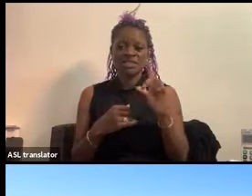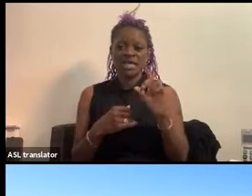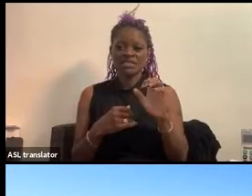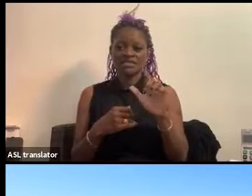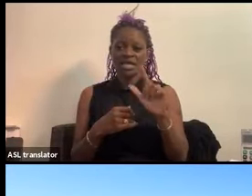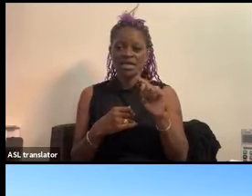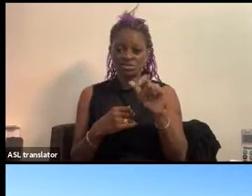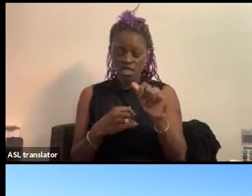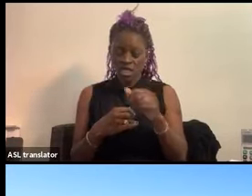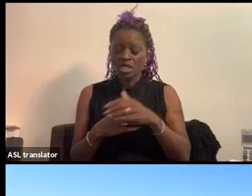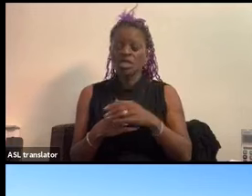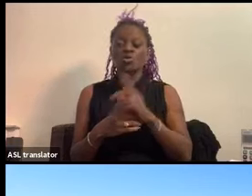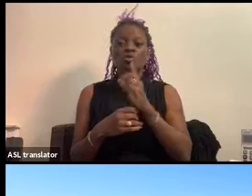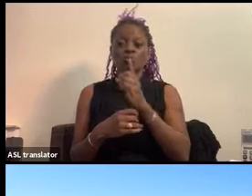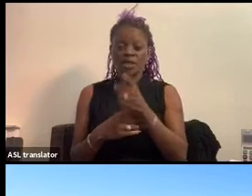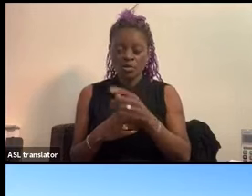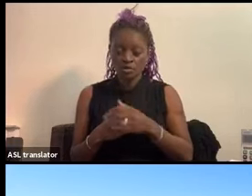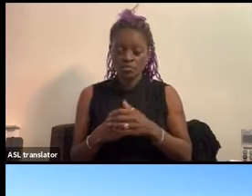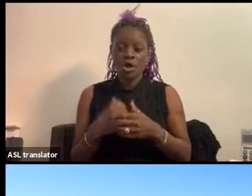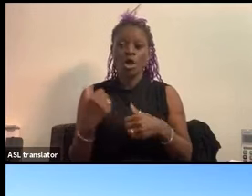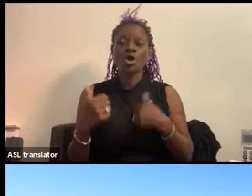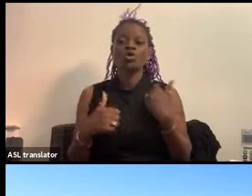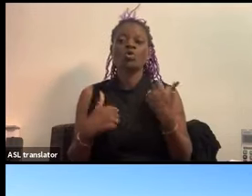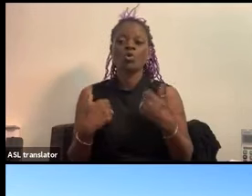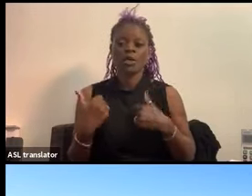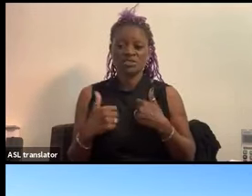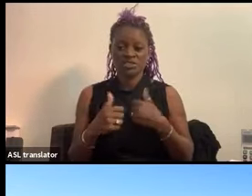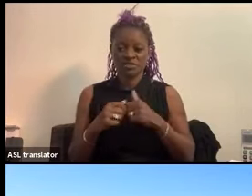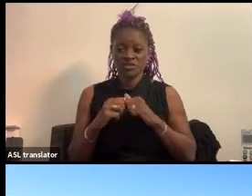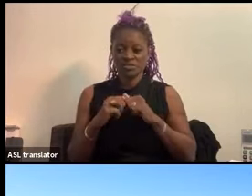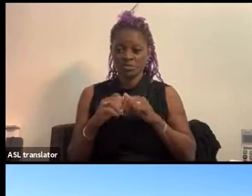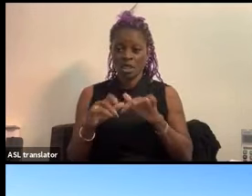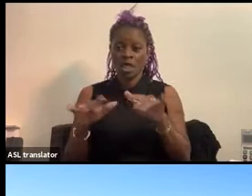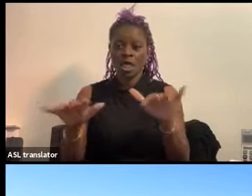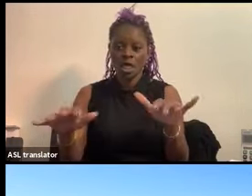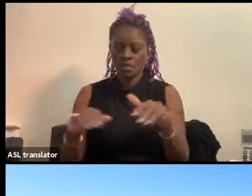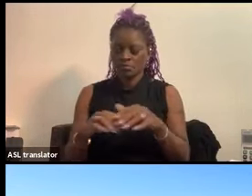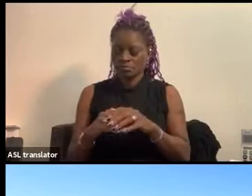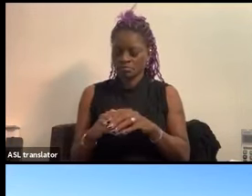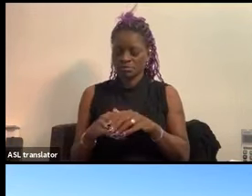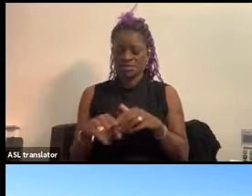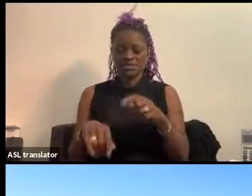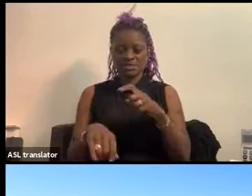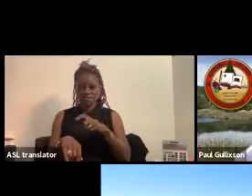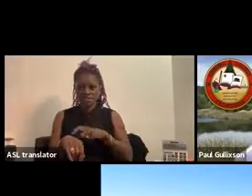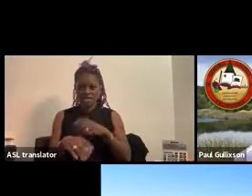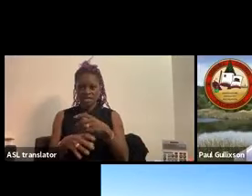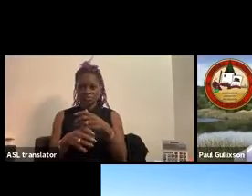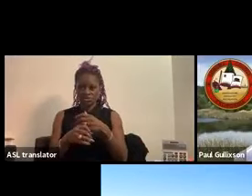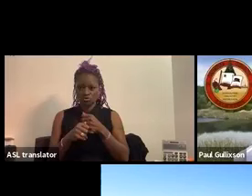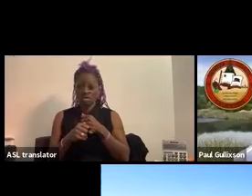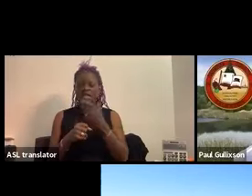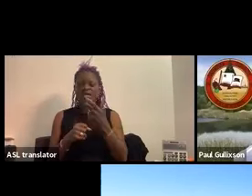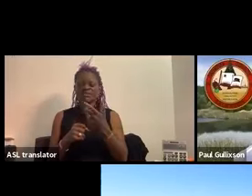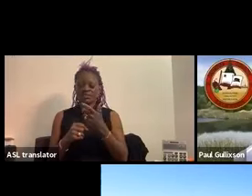aggressive, and this is the more important than ever to to get our vaccines. Yeah, Paul. If I could just give one anecdotal thing.